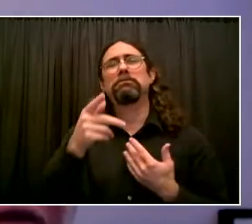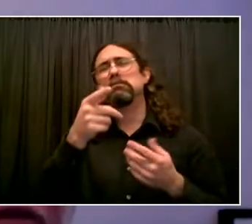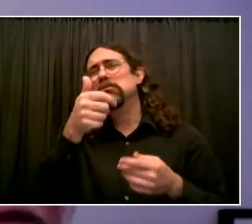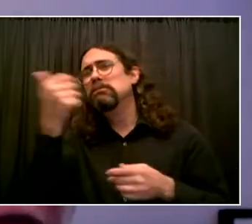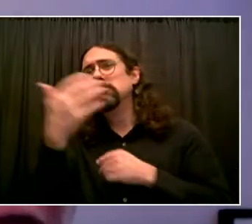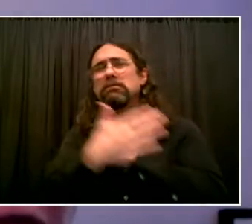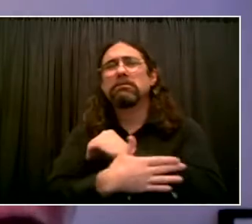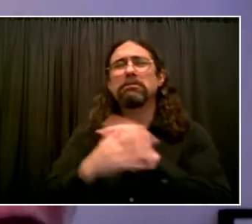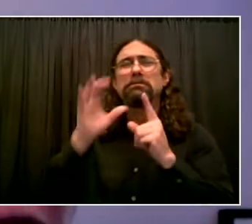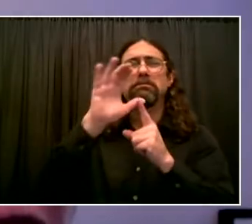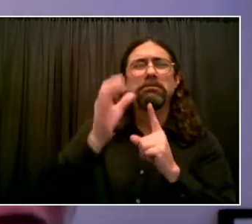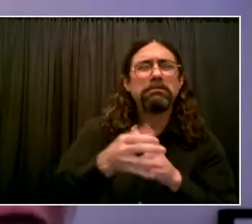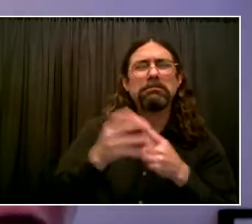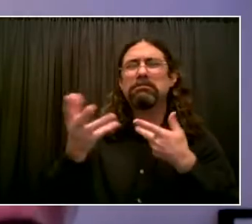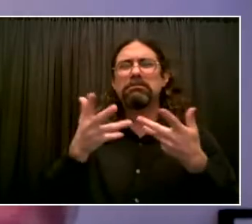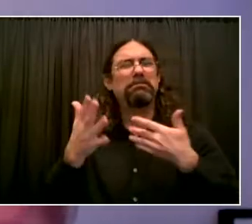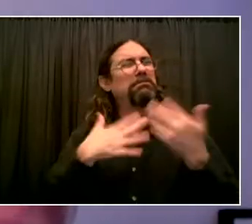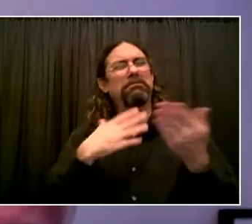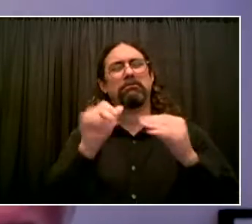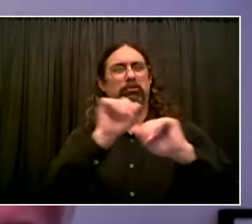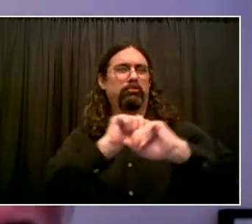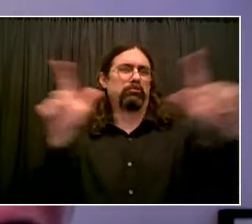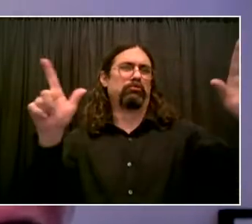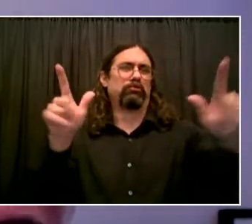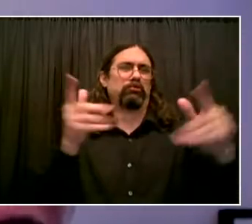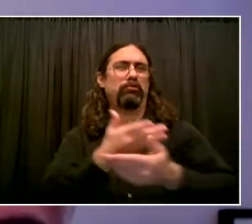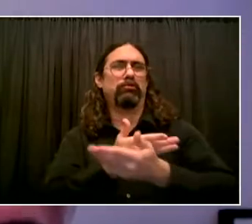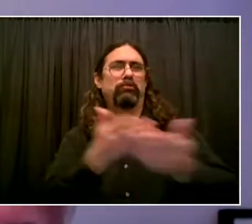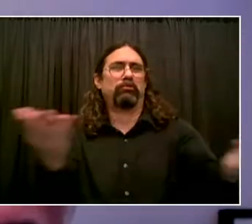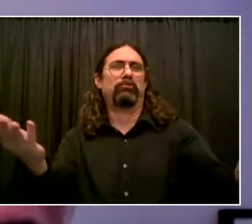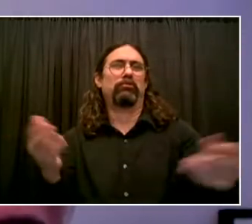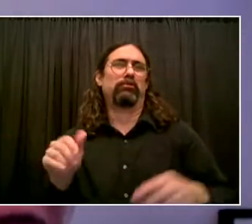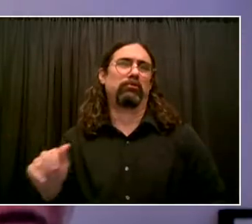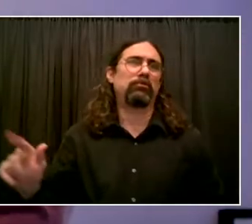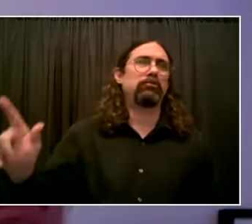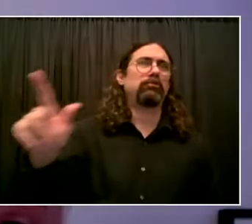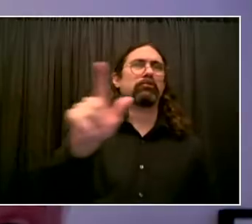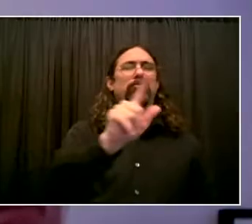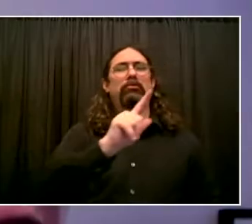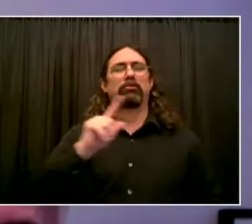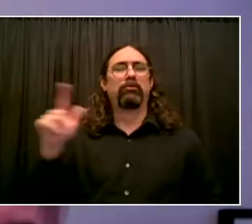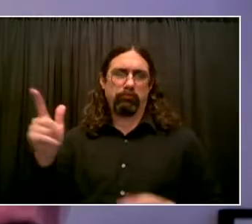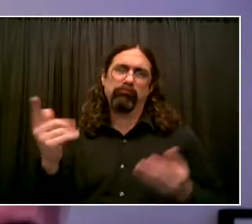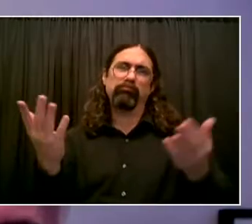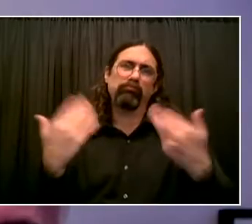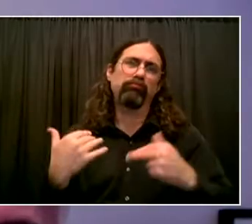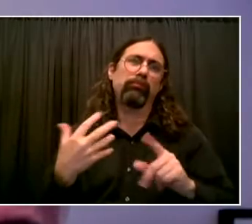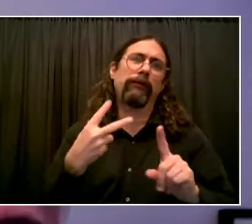OR NOT, NO MATTER WHAT LANGUAGTHE EY SPEAK, WORKING WITH THE CITY